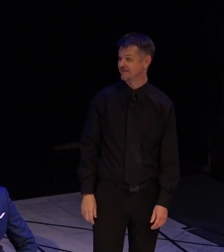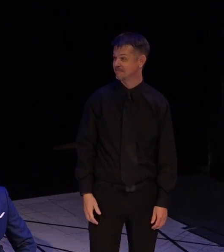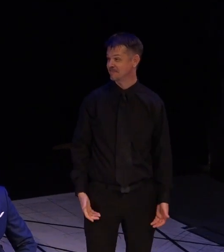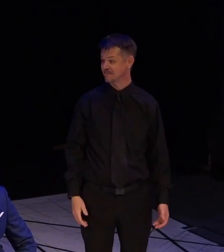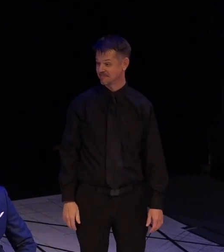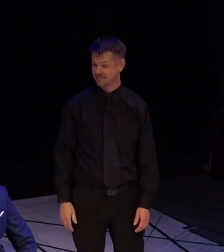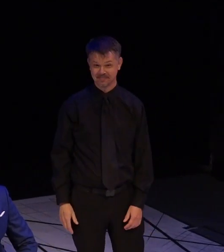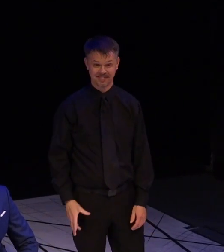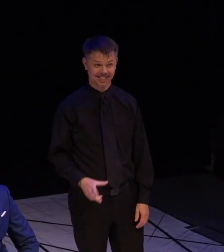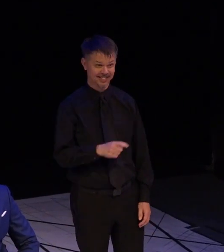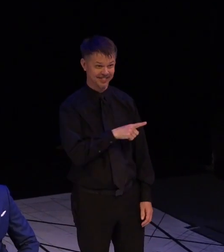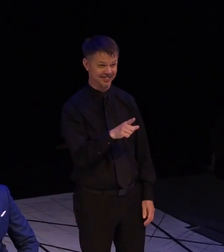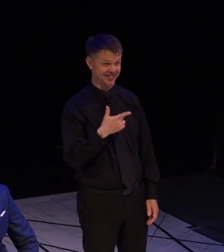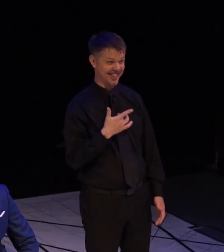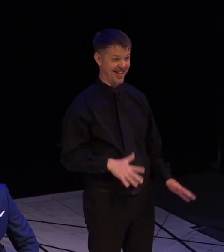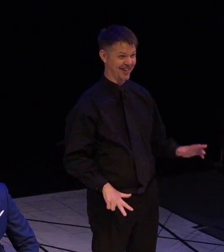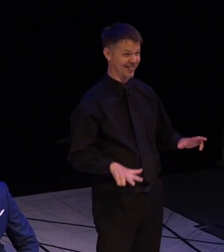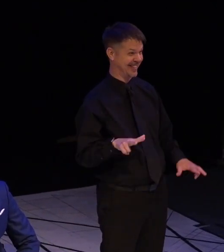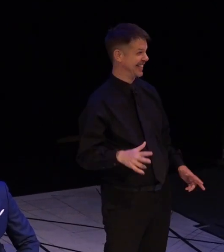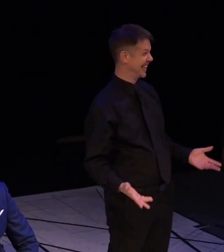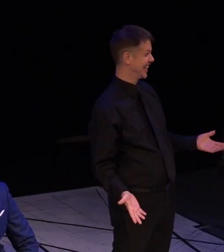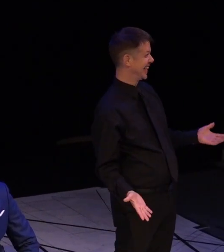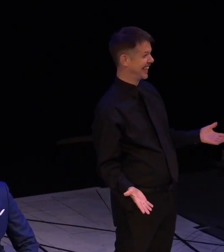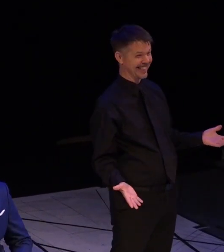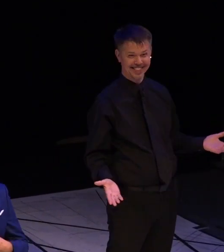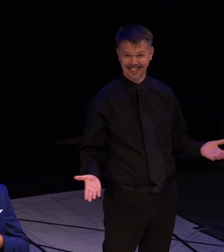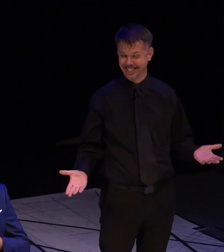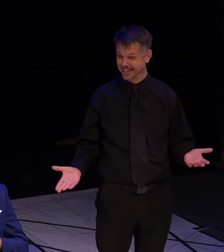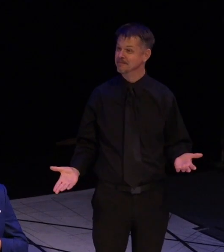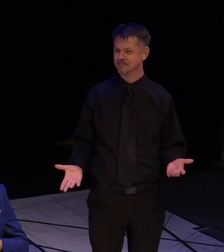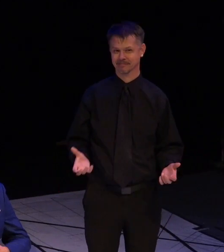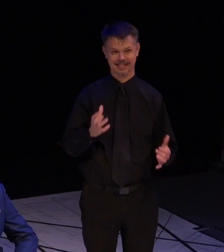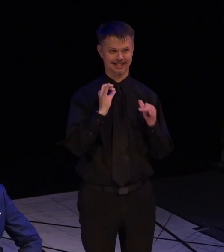Does that make anyone in here feel awkward? Yeah, me too.